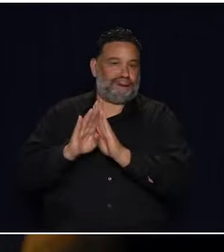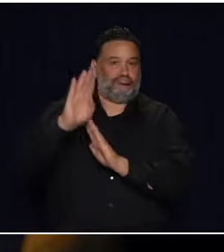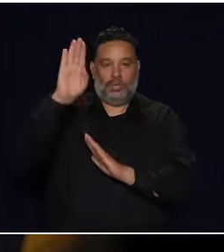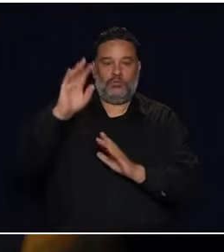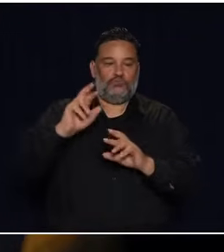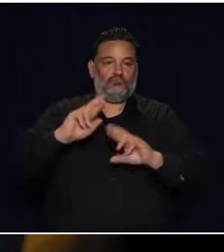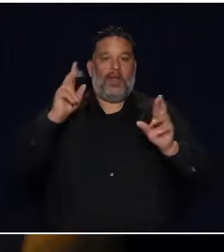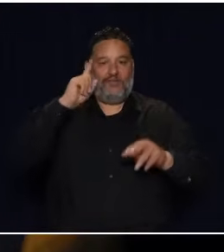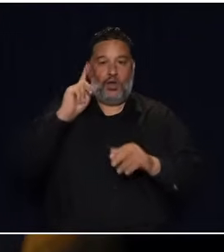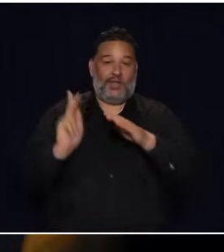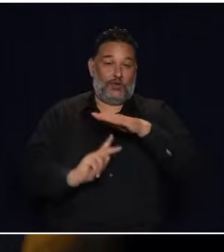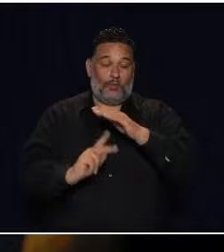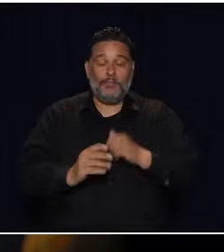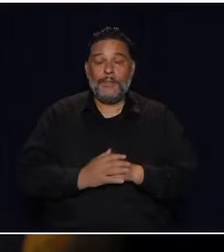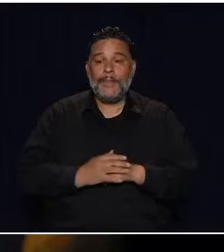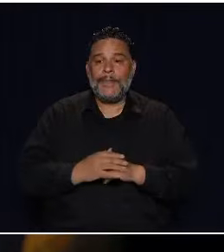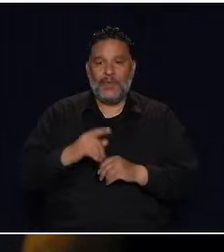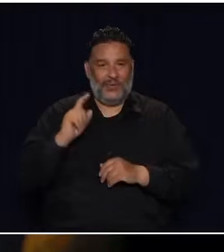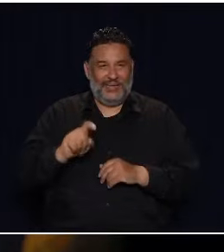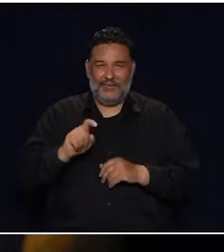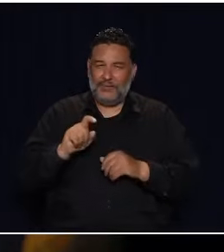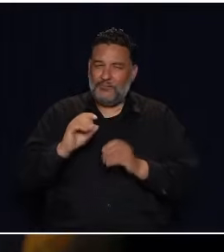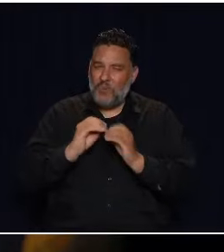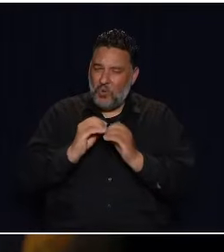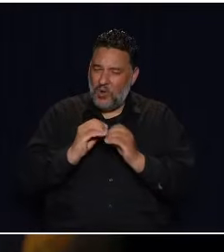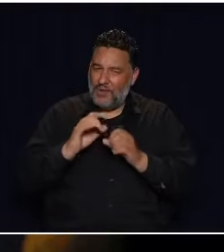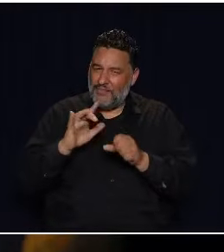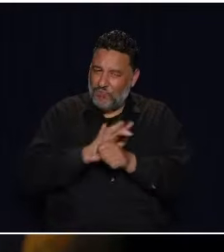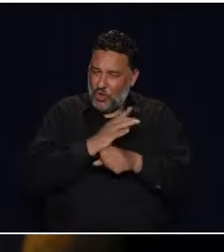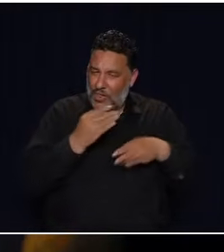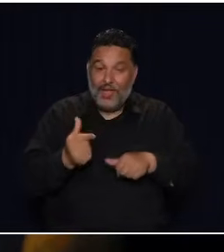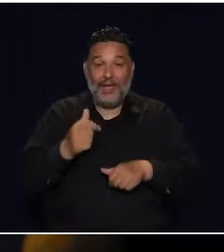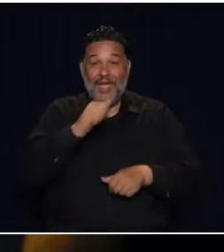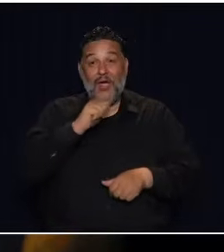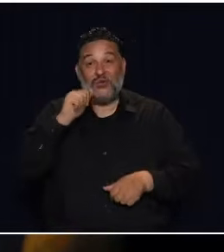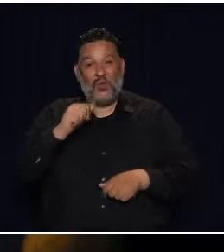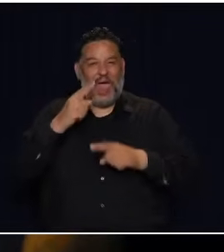WE KNOW WHEN CHILDREN LEARN EARLY IT HAS A HUGE IMPACT ON